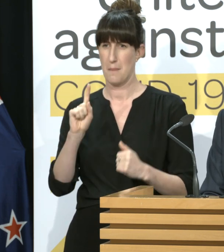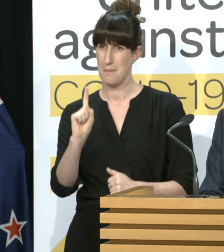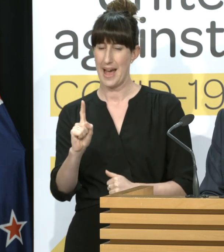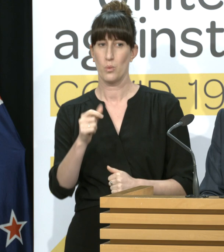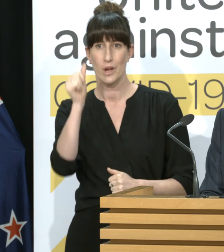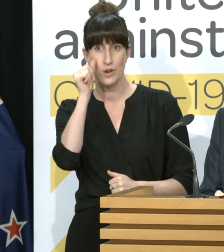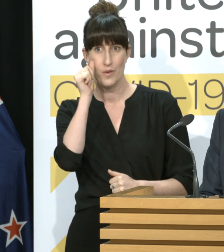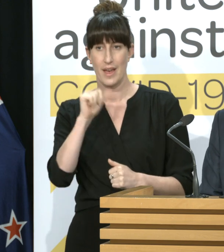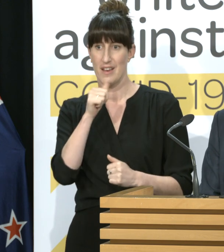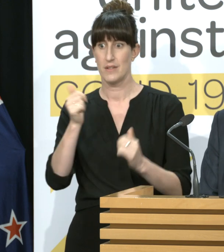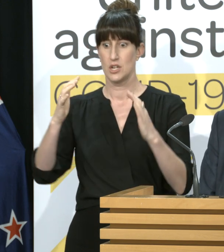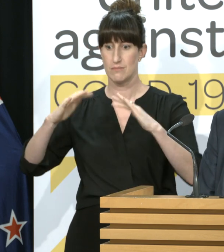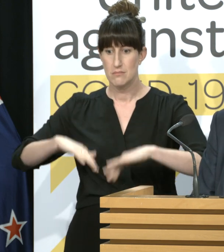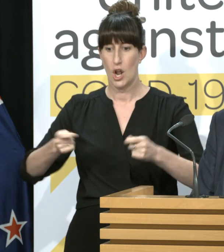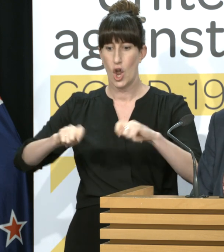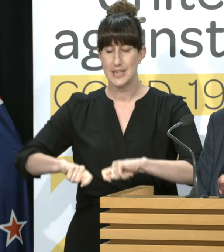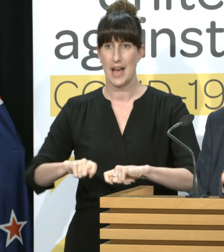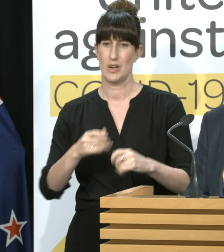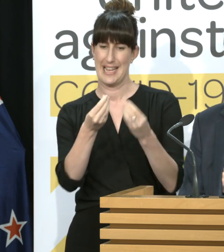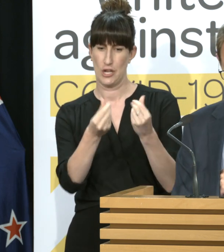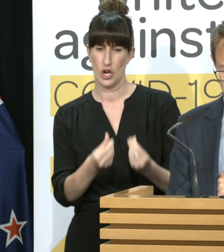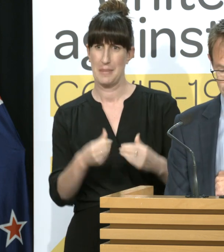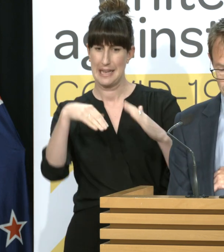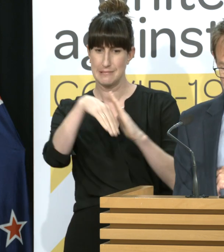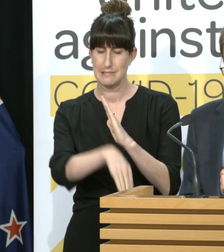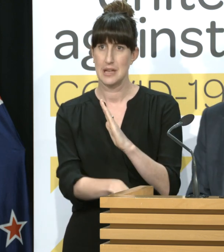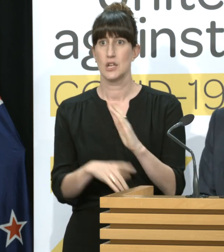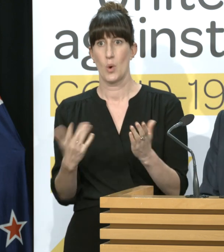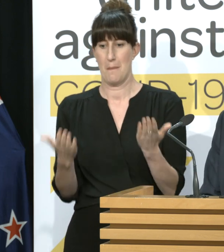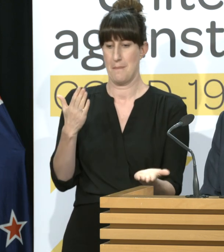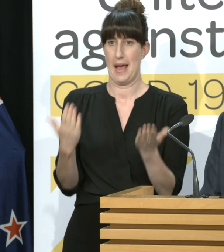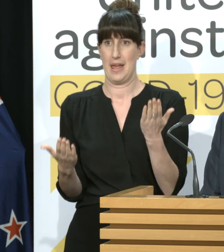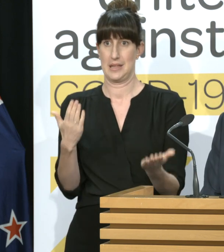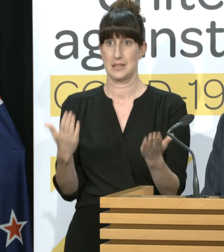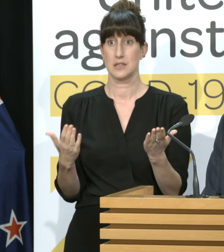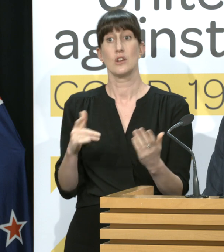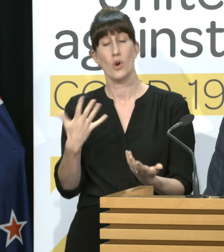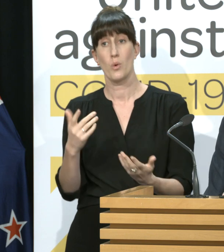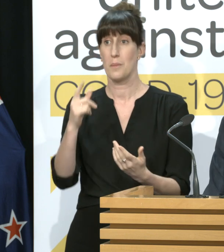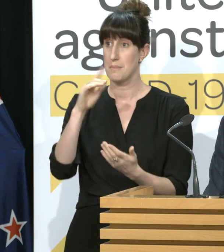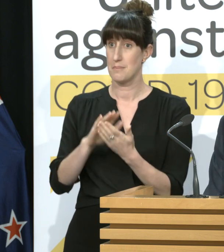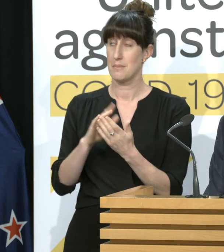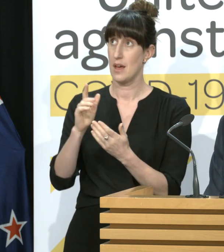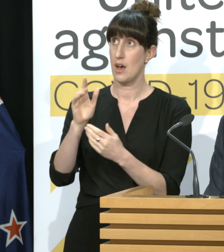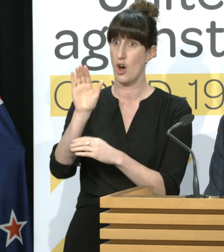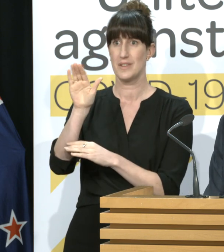to New Zealand whilst keeping COVID-19 out of our community. We know that the virus continues to rage offshore.